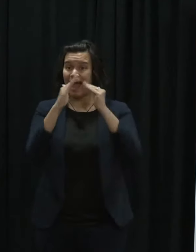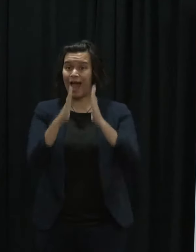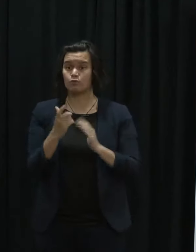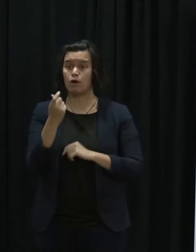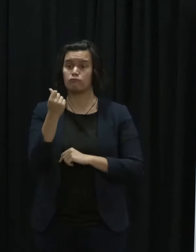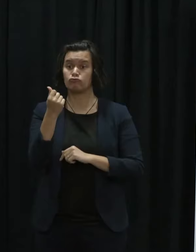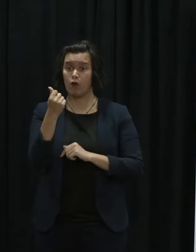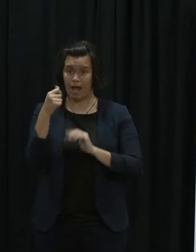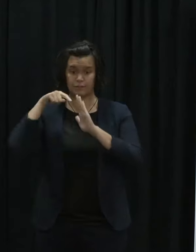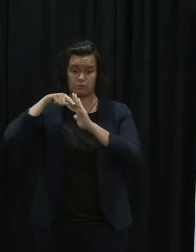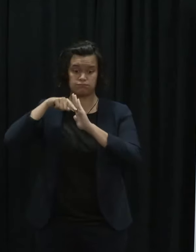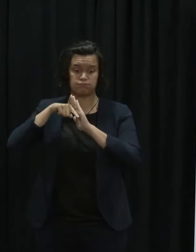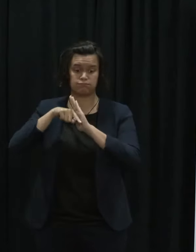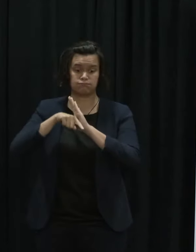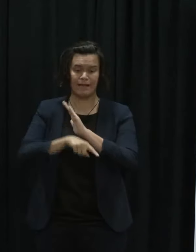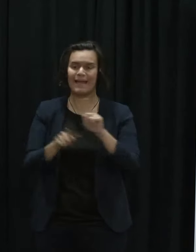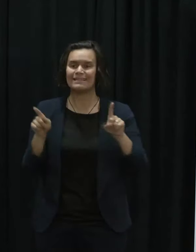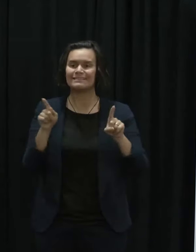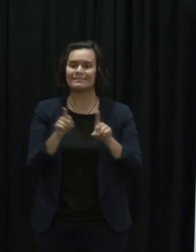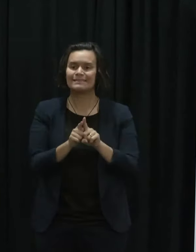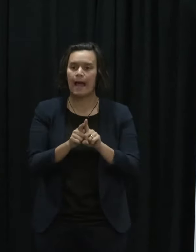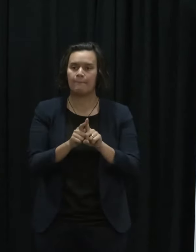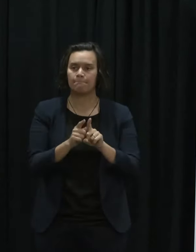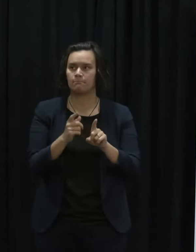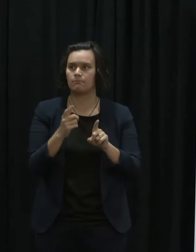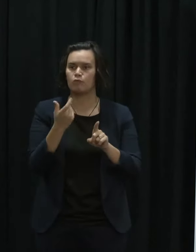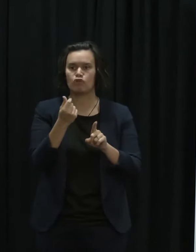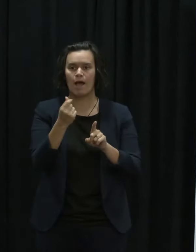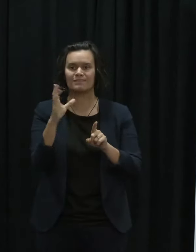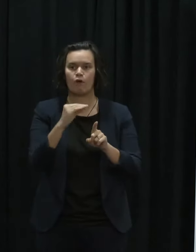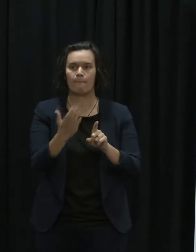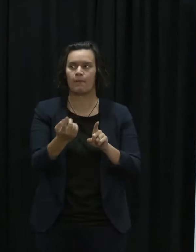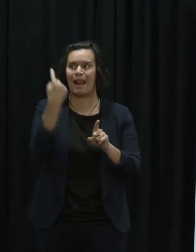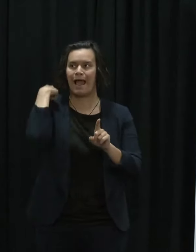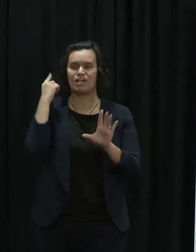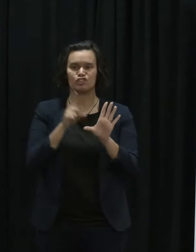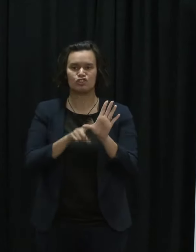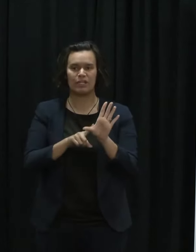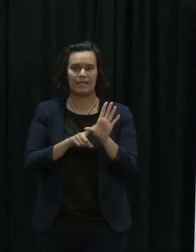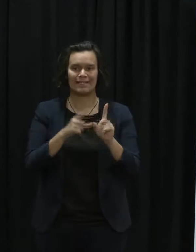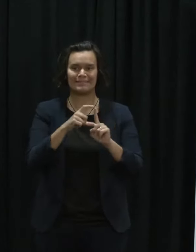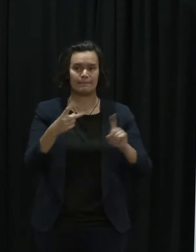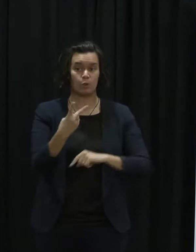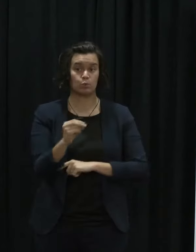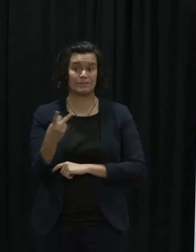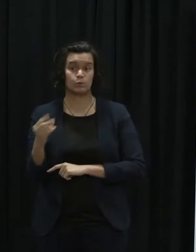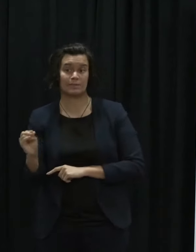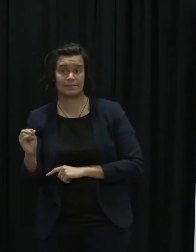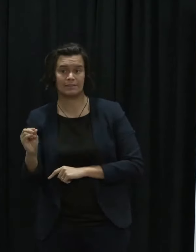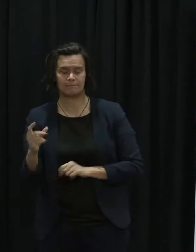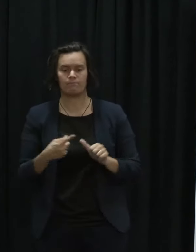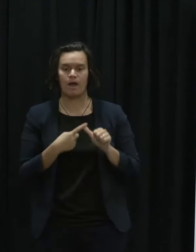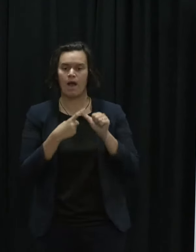about housing, would you be comfortable with house prices falling back to the level they